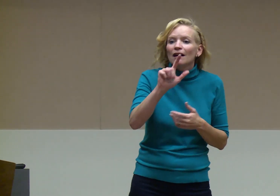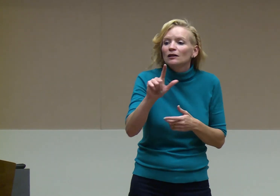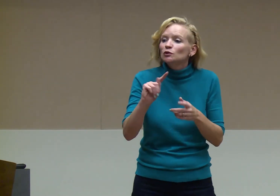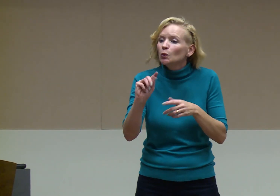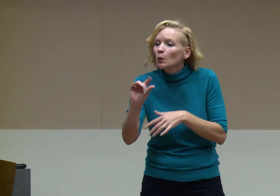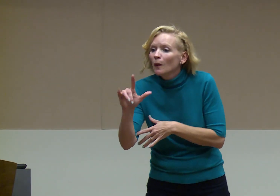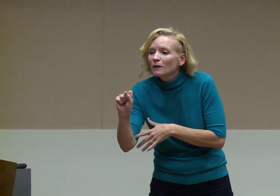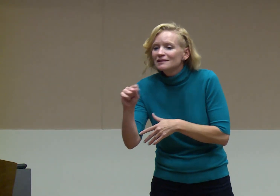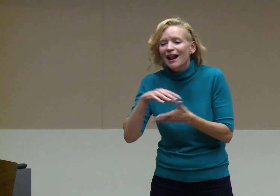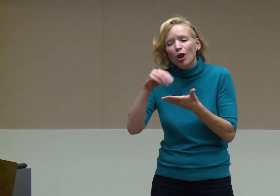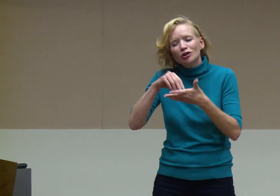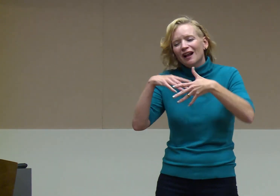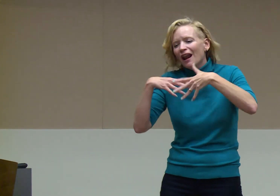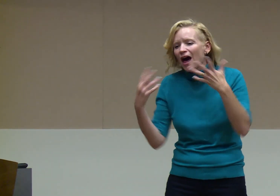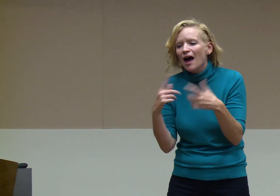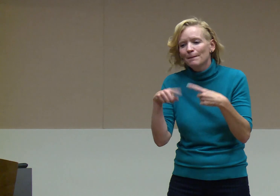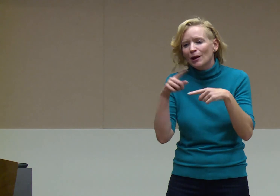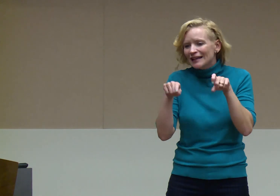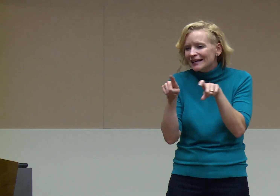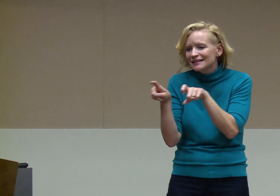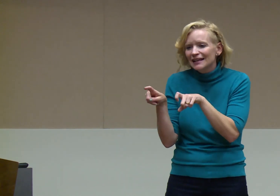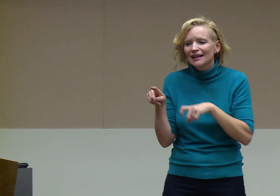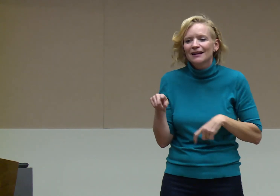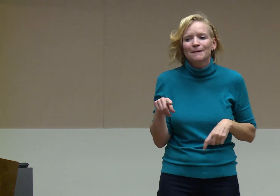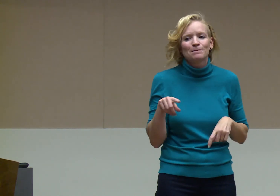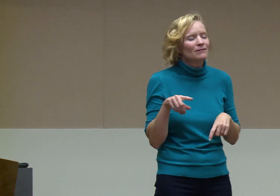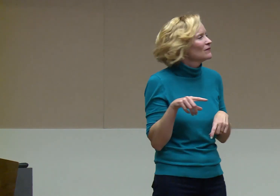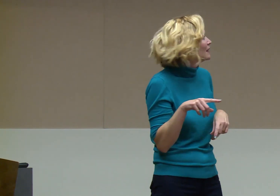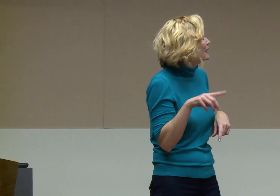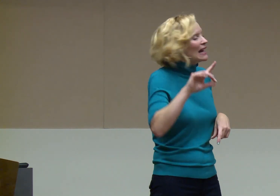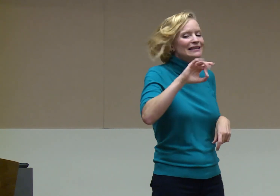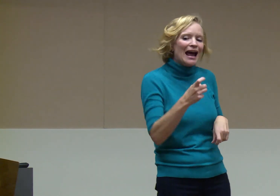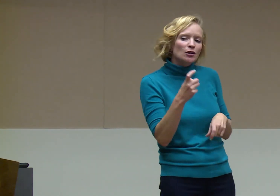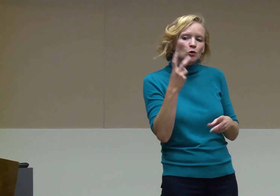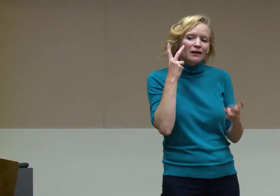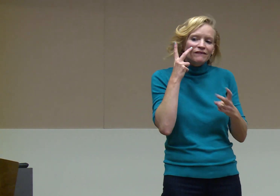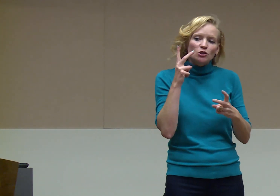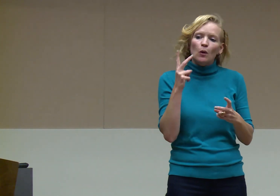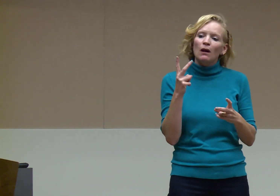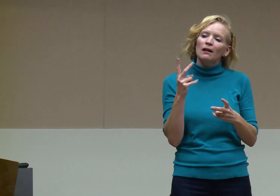We used clinical tools. I learned a lot about variety of testing methods